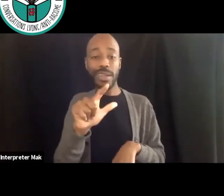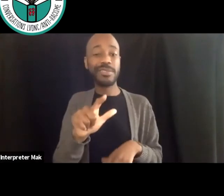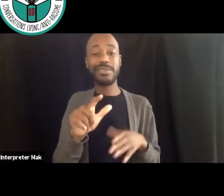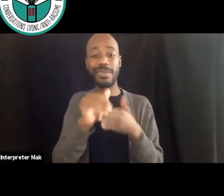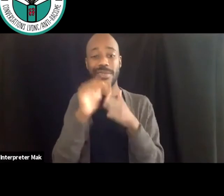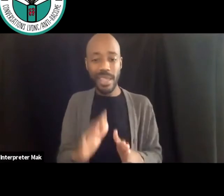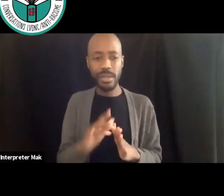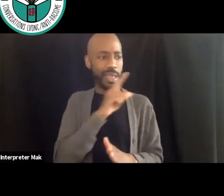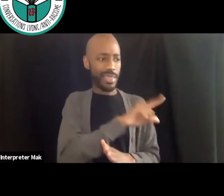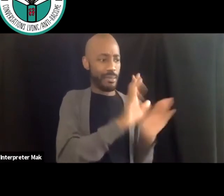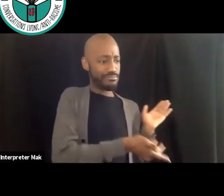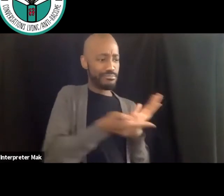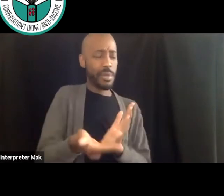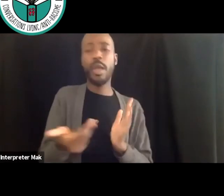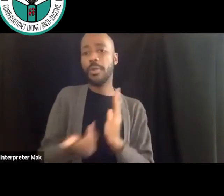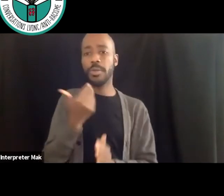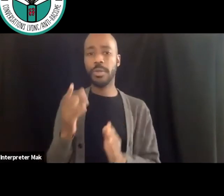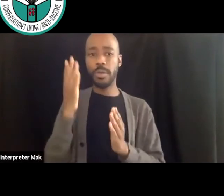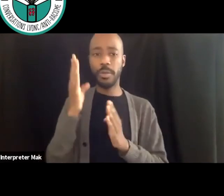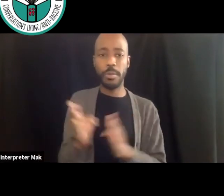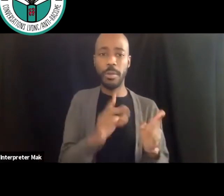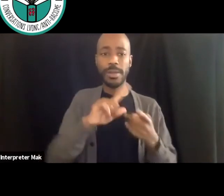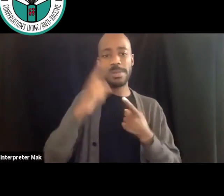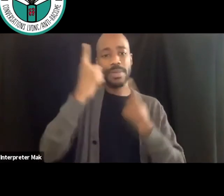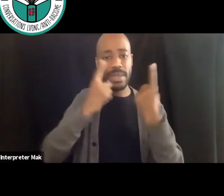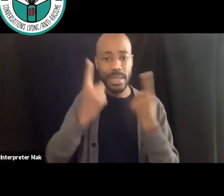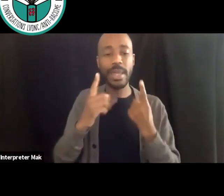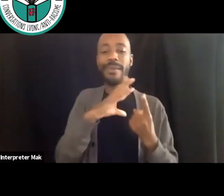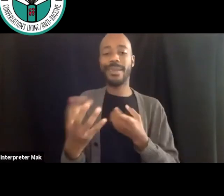of thinking and collaborative and collective forms of leadership to the table,